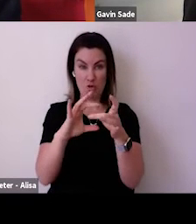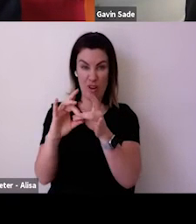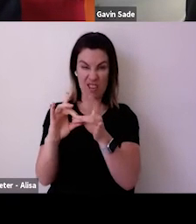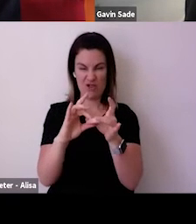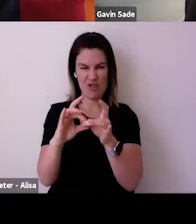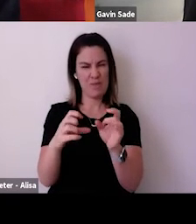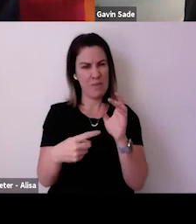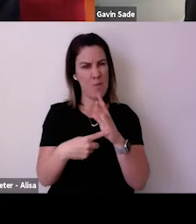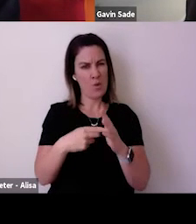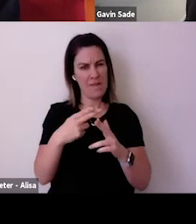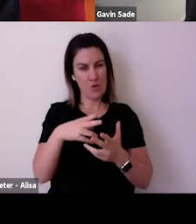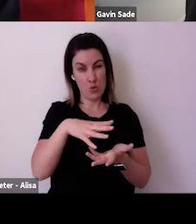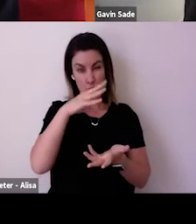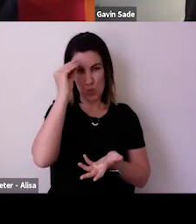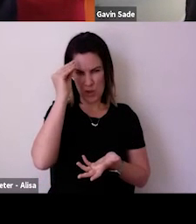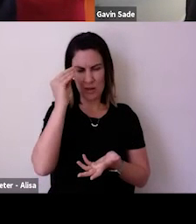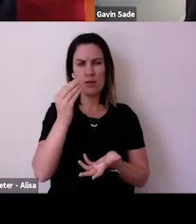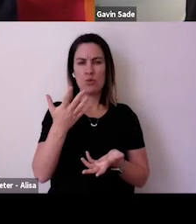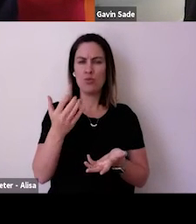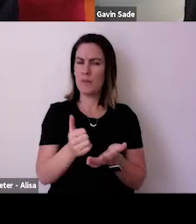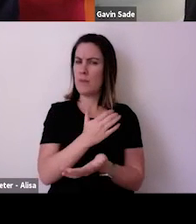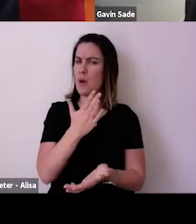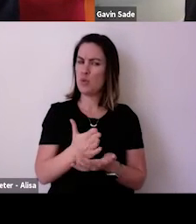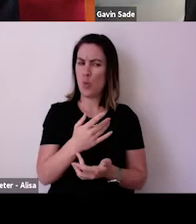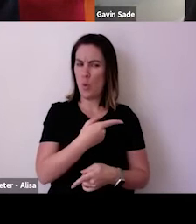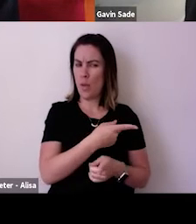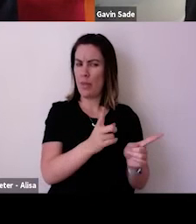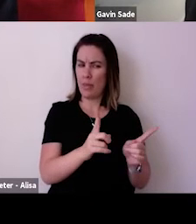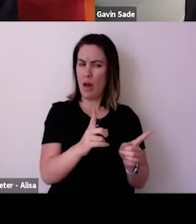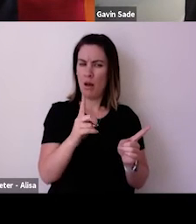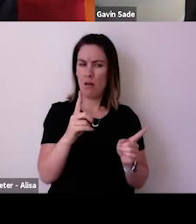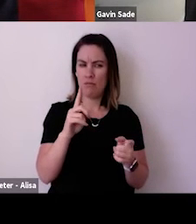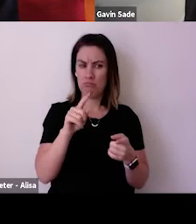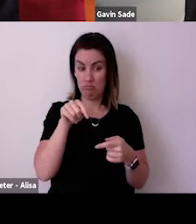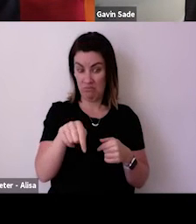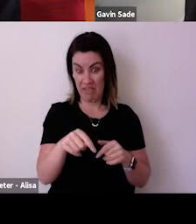the students and for ensuring creative practice can continue to respond to the ever